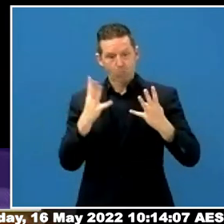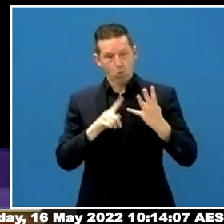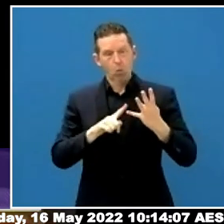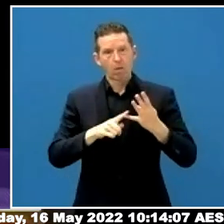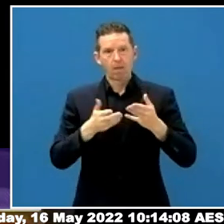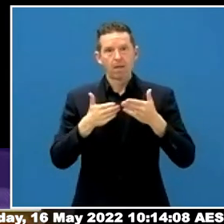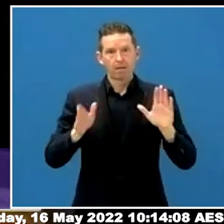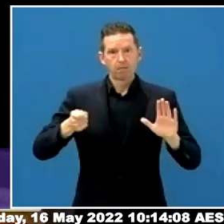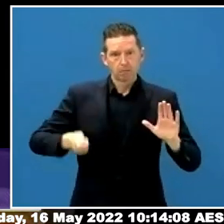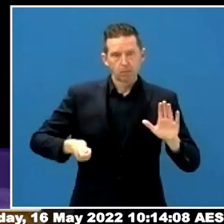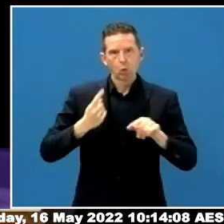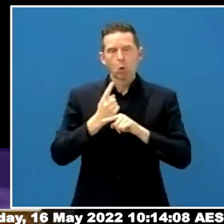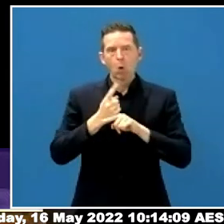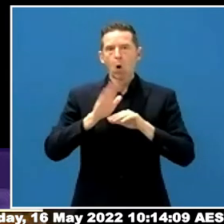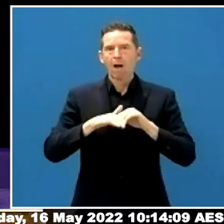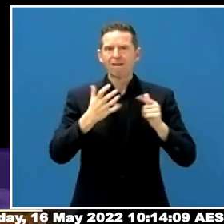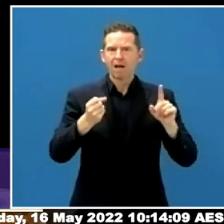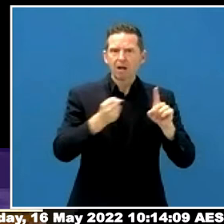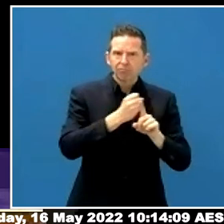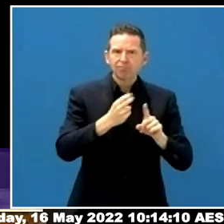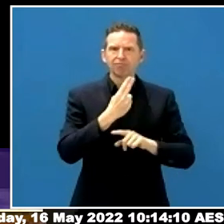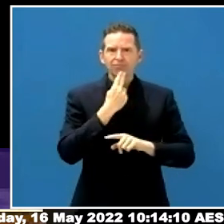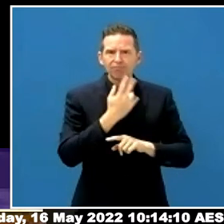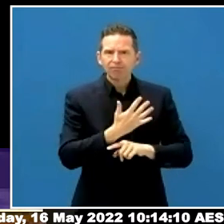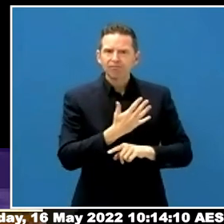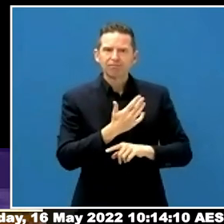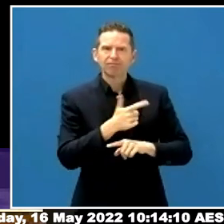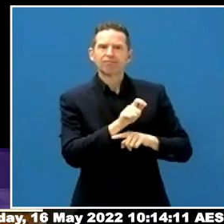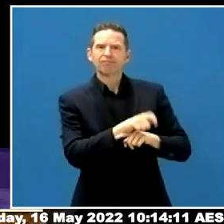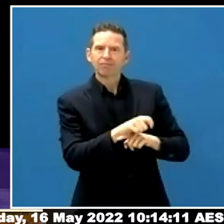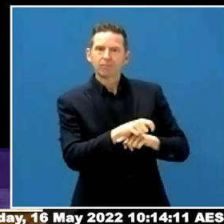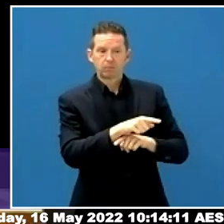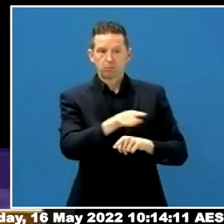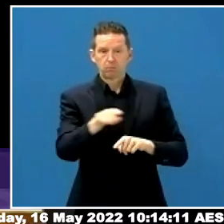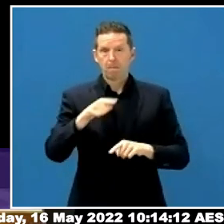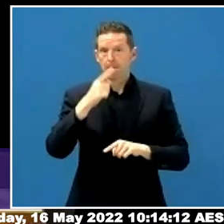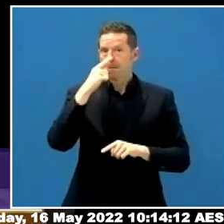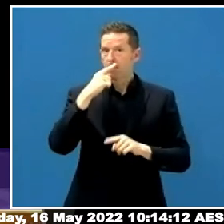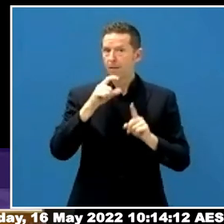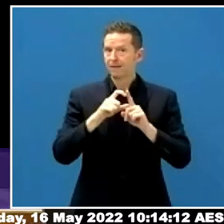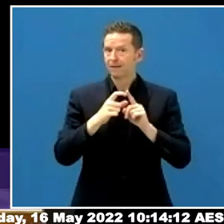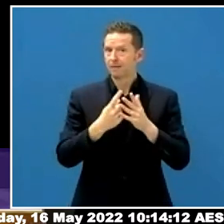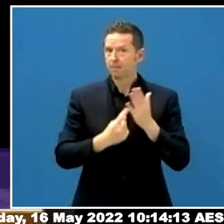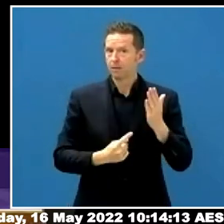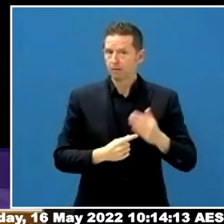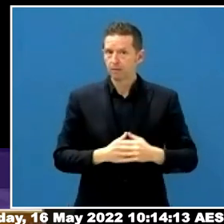violence, abuse, neglect and exploitation of people with disability who are receiving